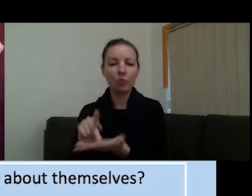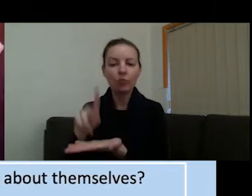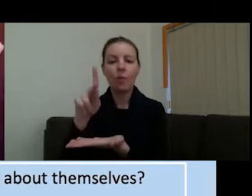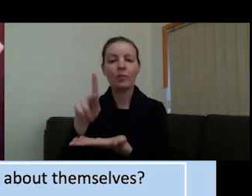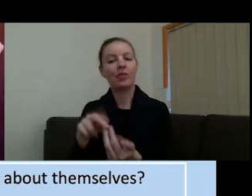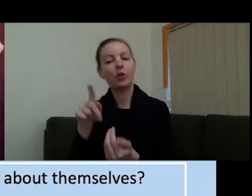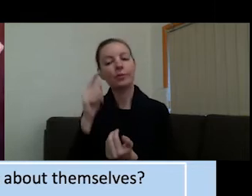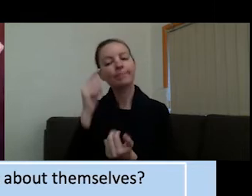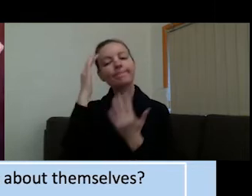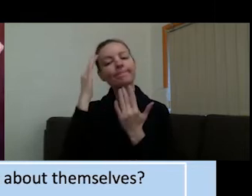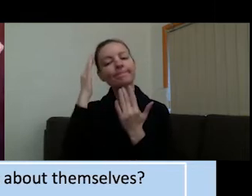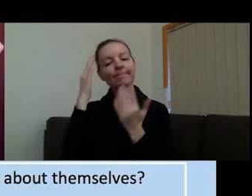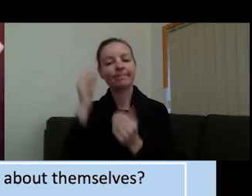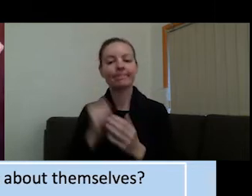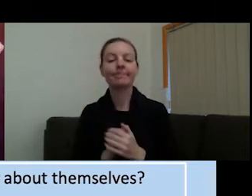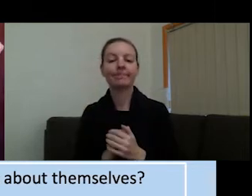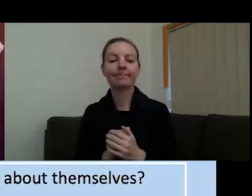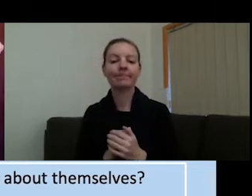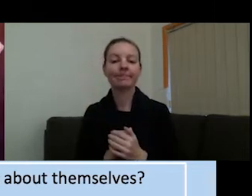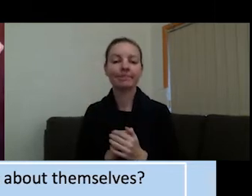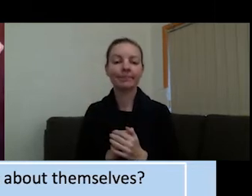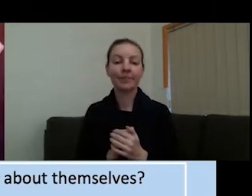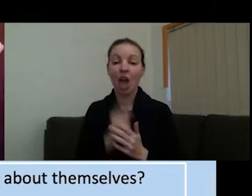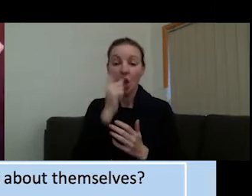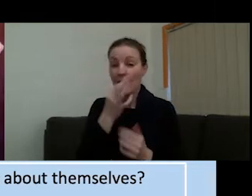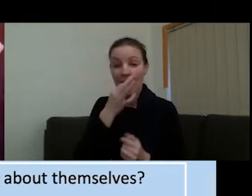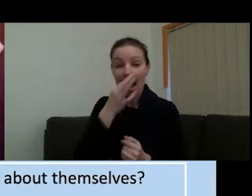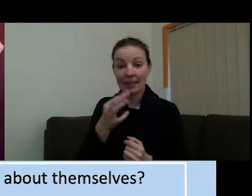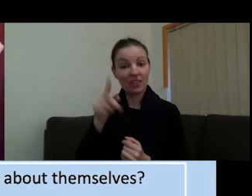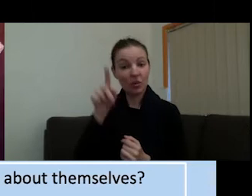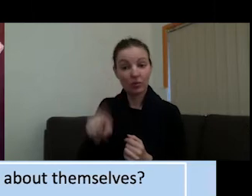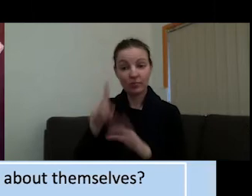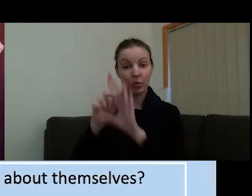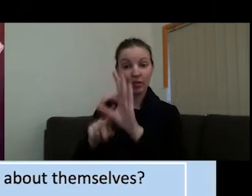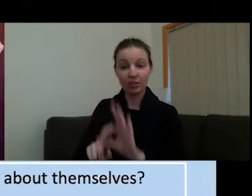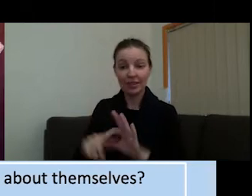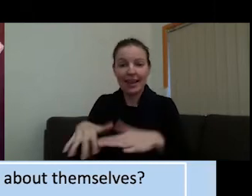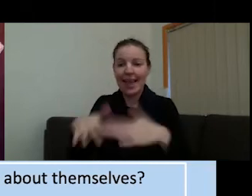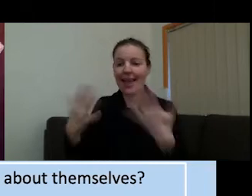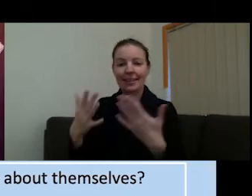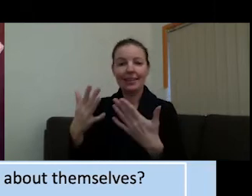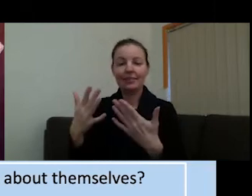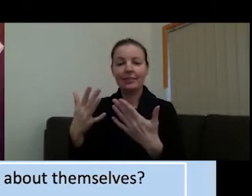So, you could ask these for anyone at any place in this triangle. So, if we were